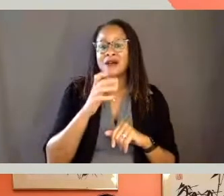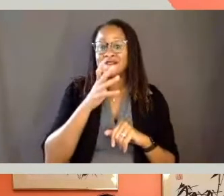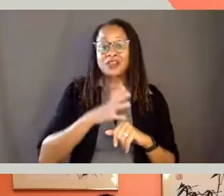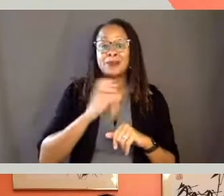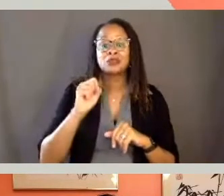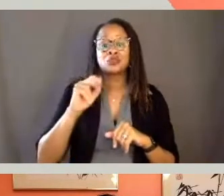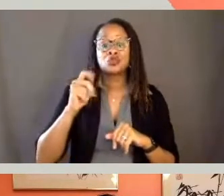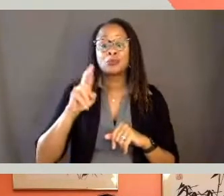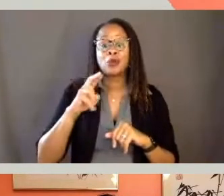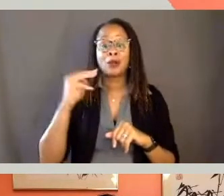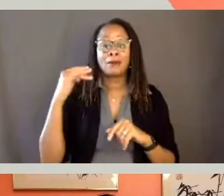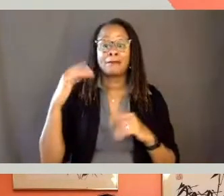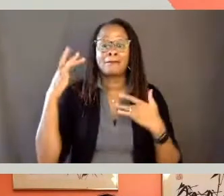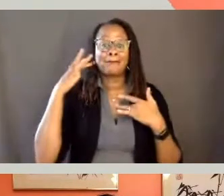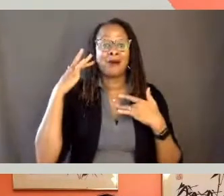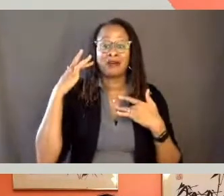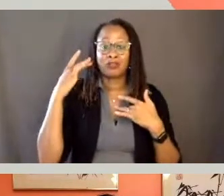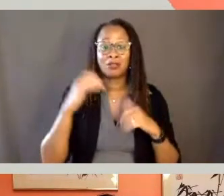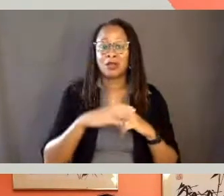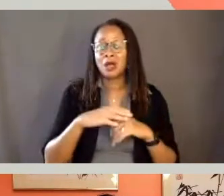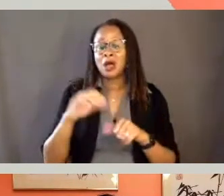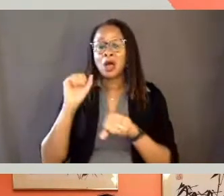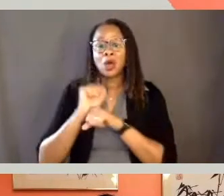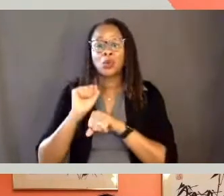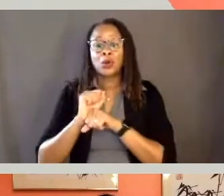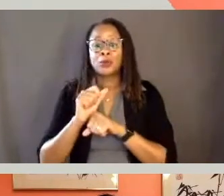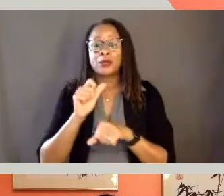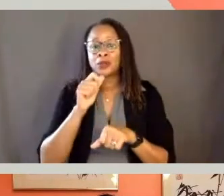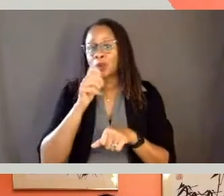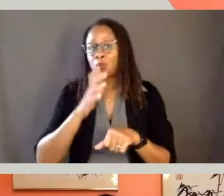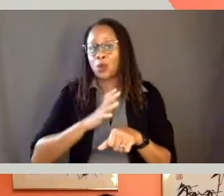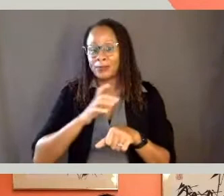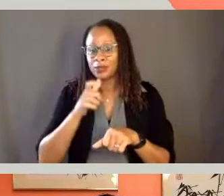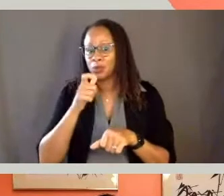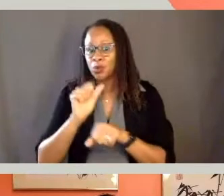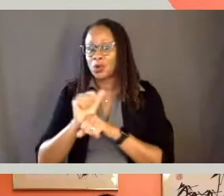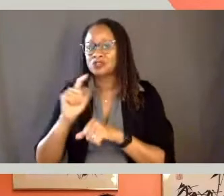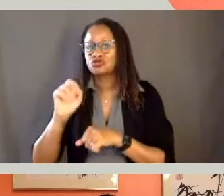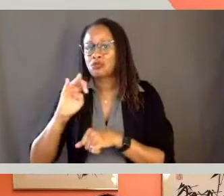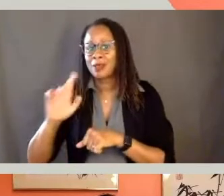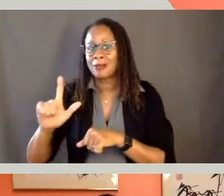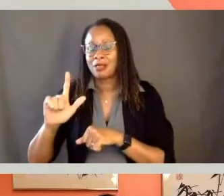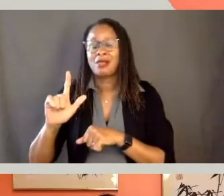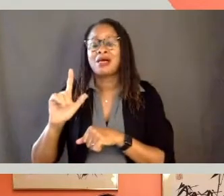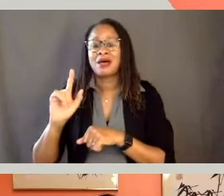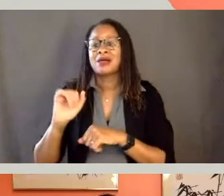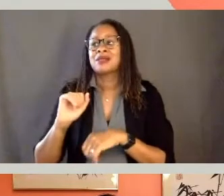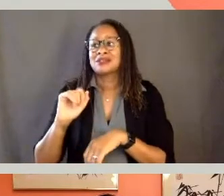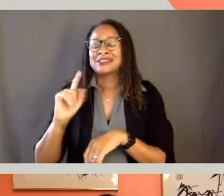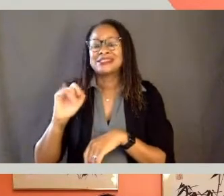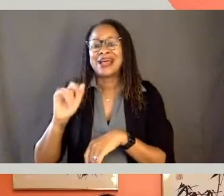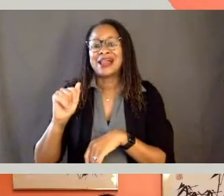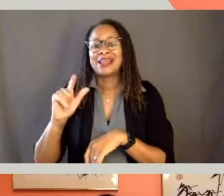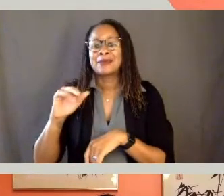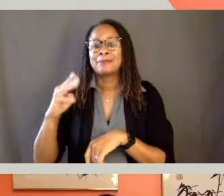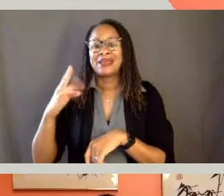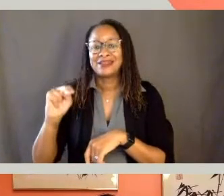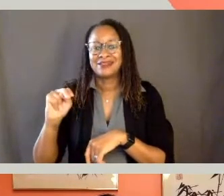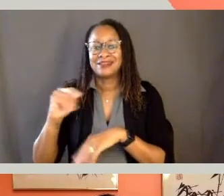a woman who works in the tribal territories of Taliban sort of influenced region in Pakistan,